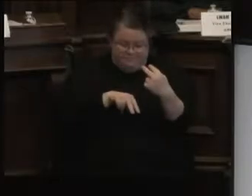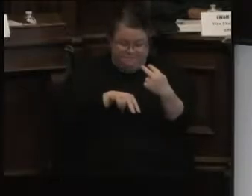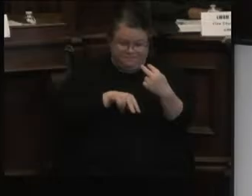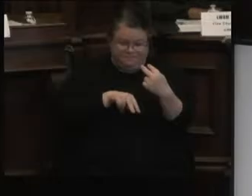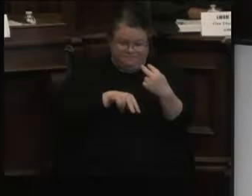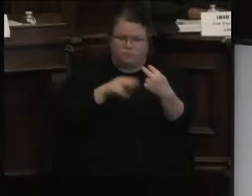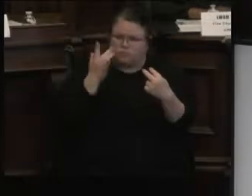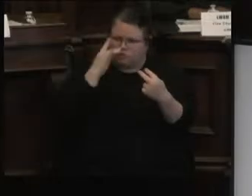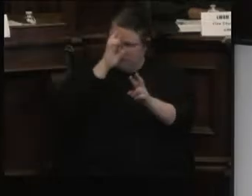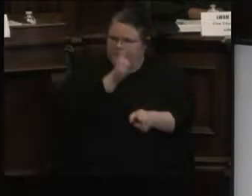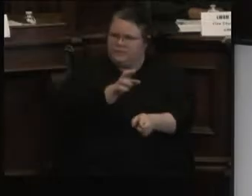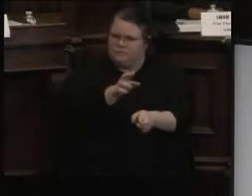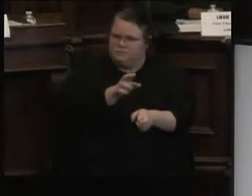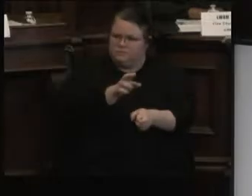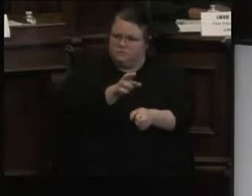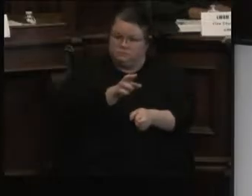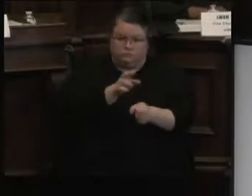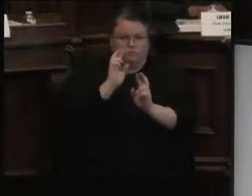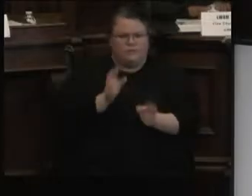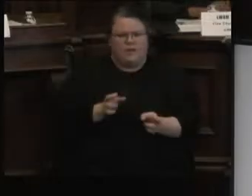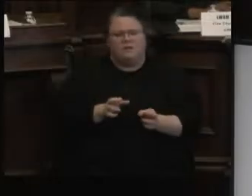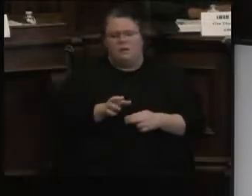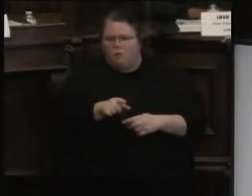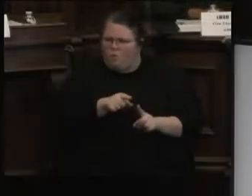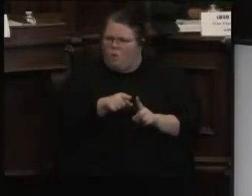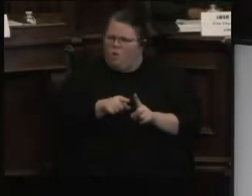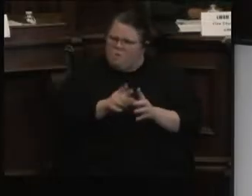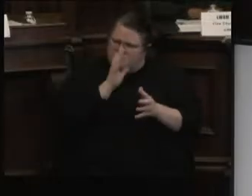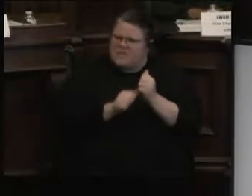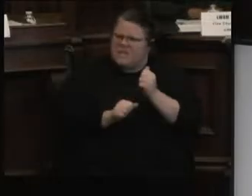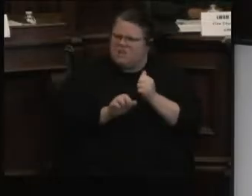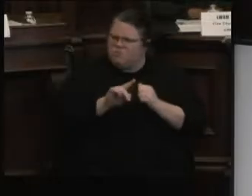are some cultures where you are never going to see someone in